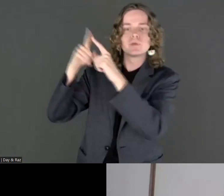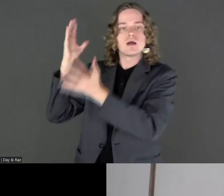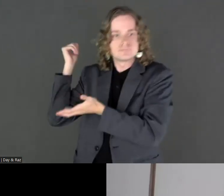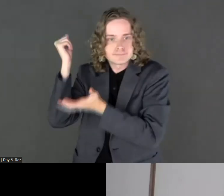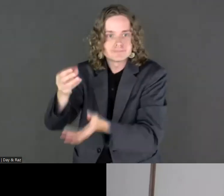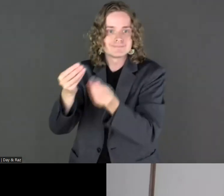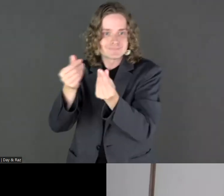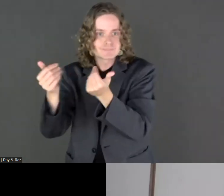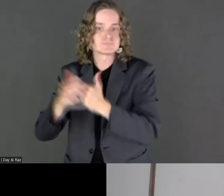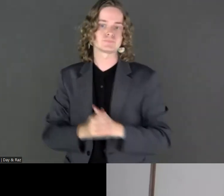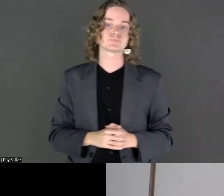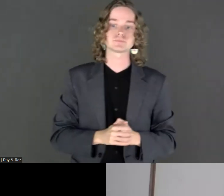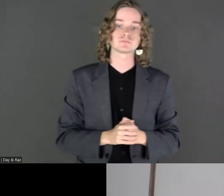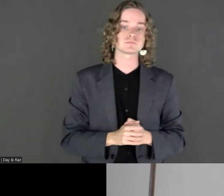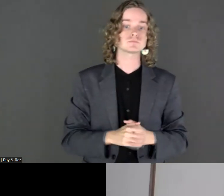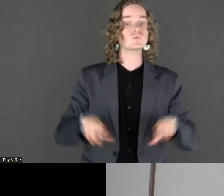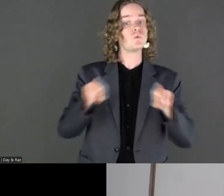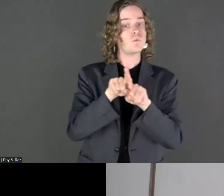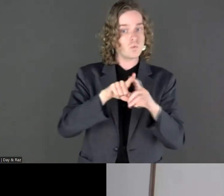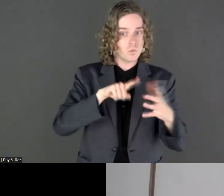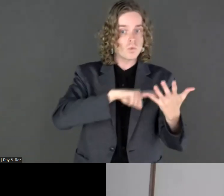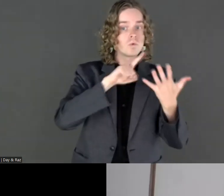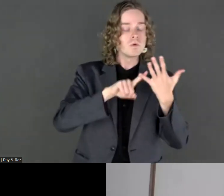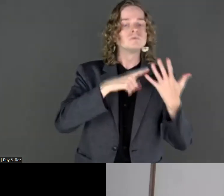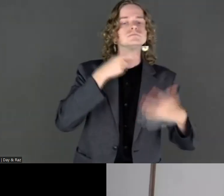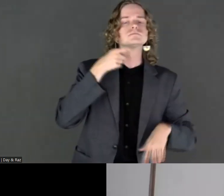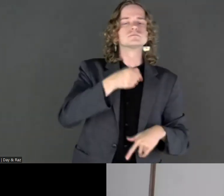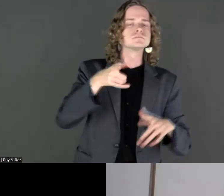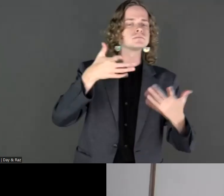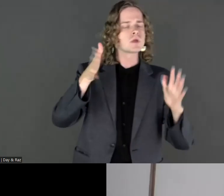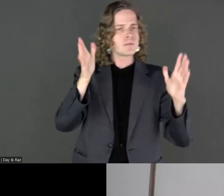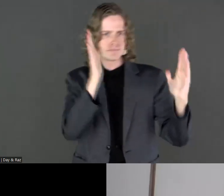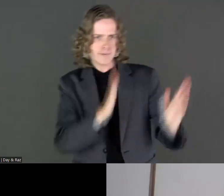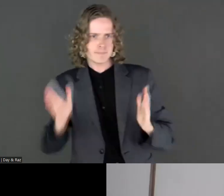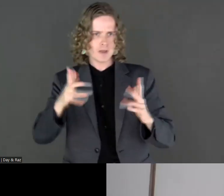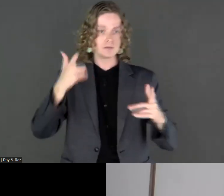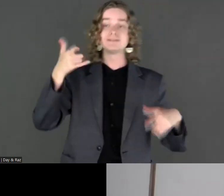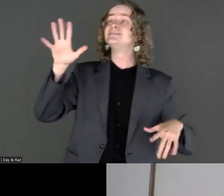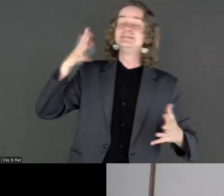are a key entry point four, strengthening OPD, leadership and participation. So ensuring that